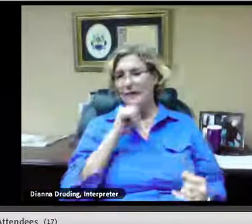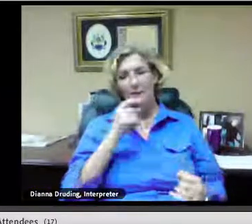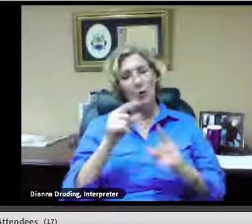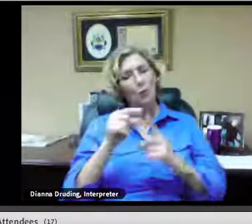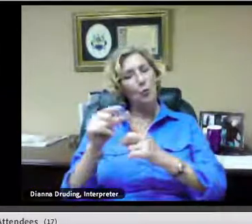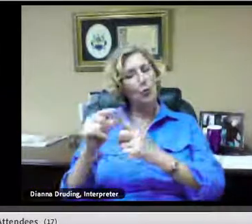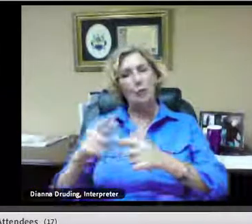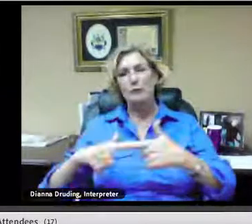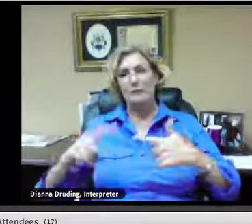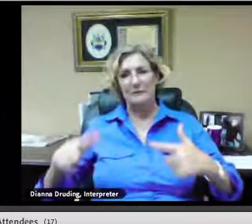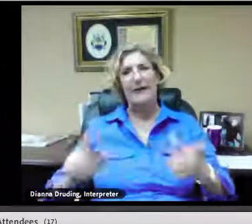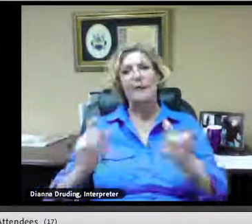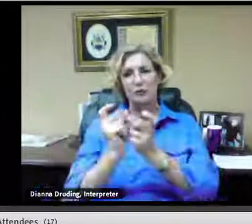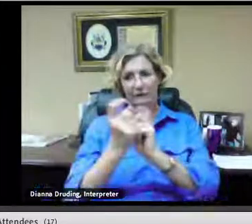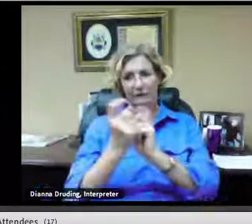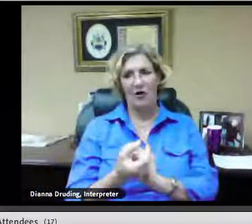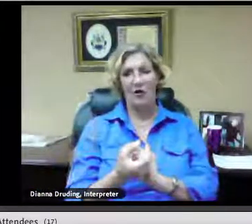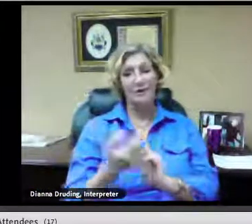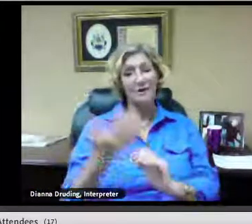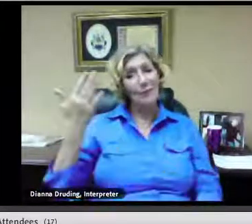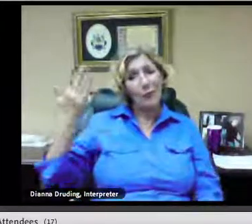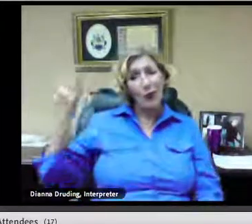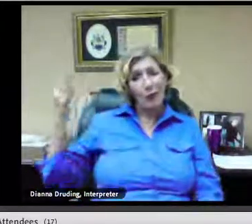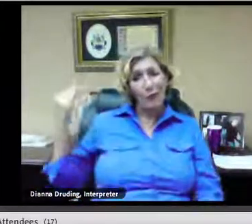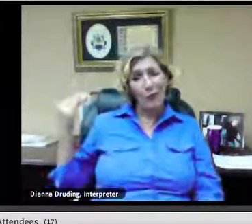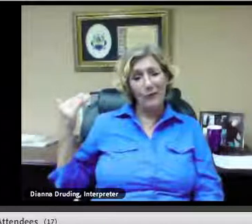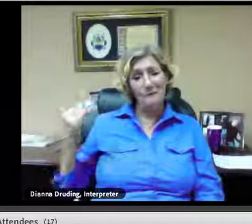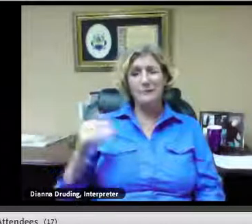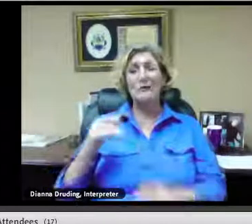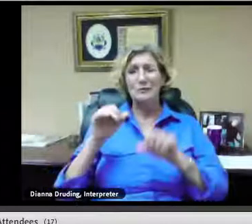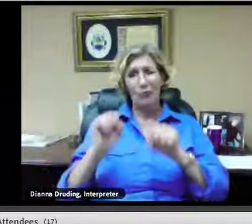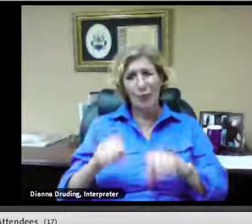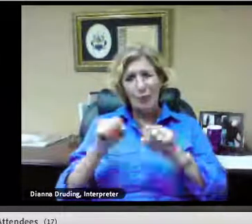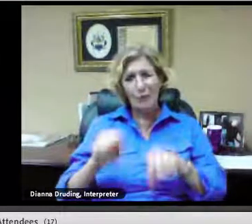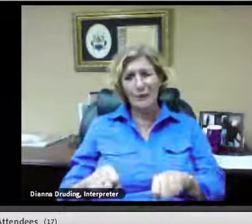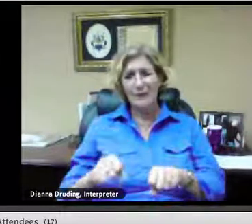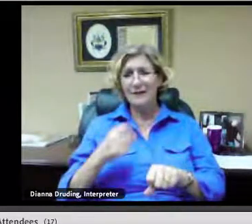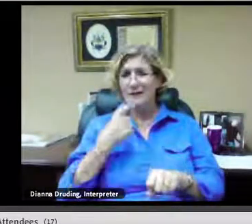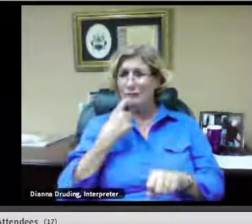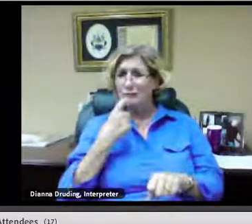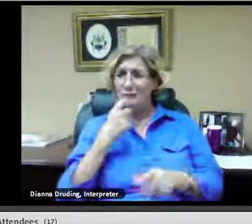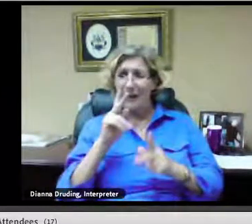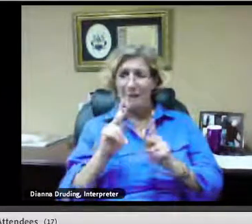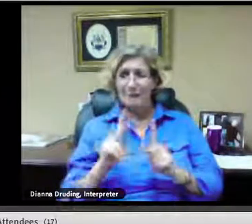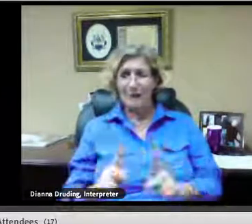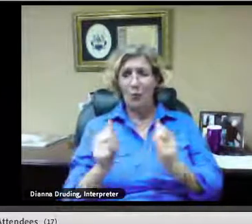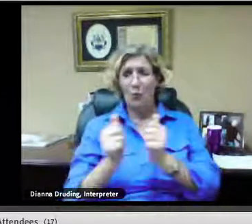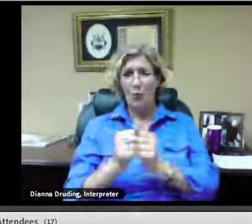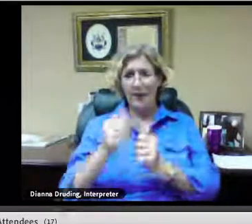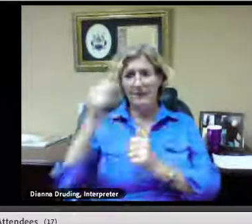with cognitive disabilities "idiots." You know, our language evolves.